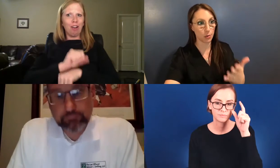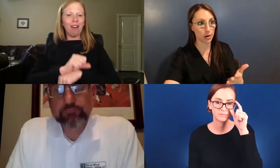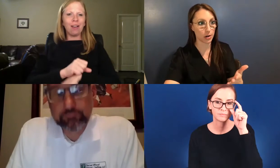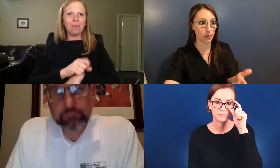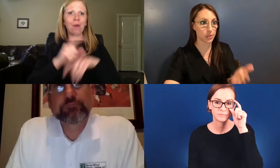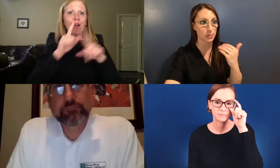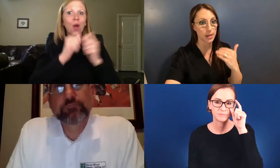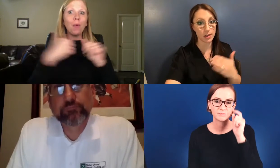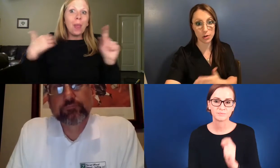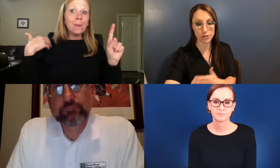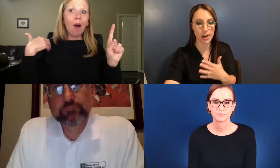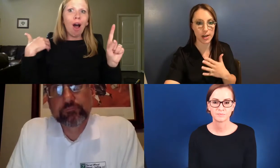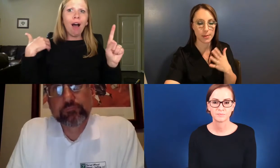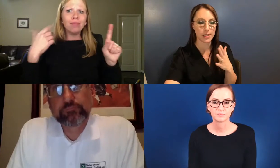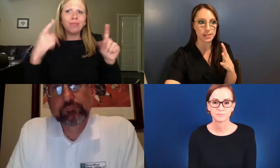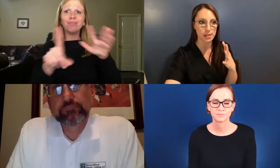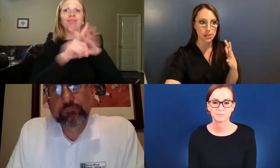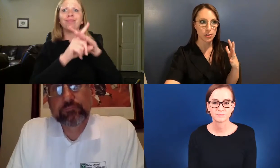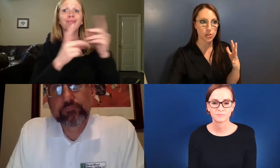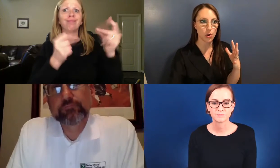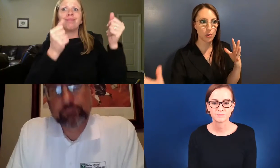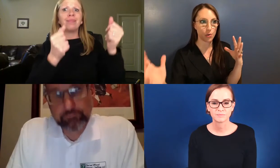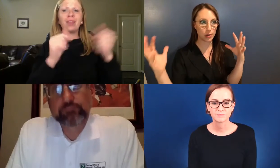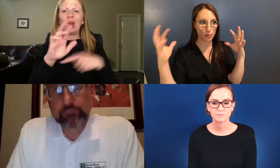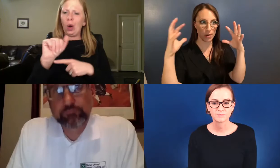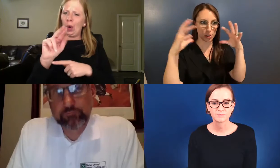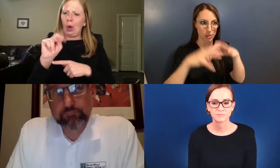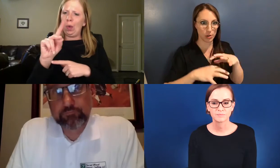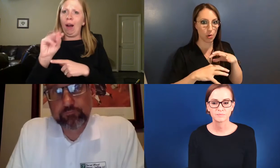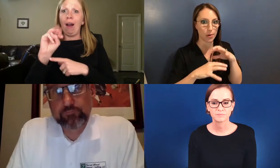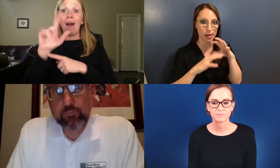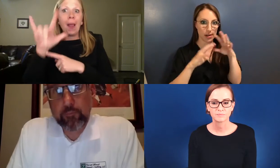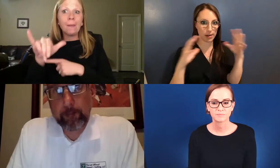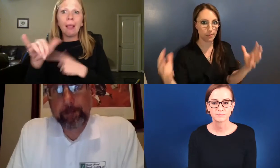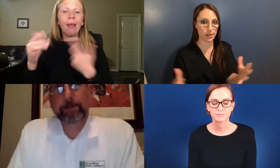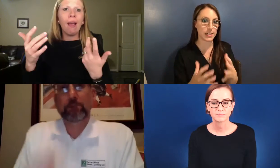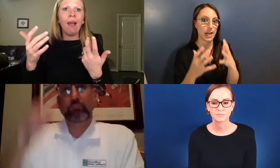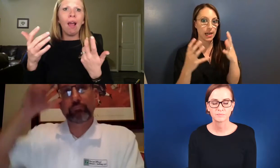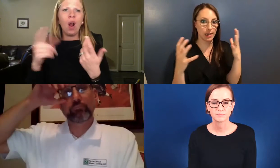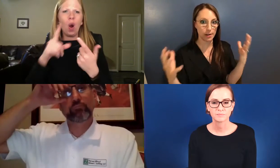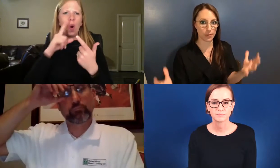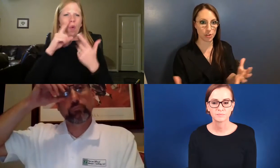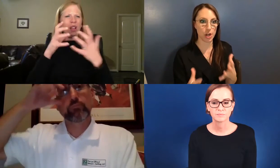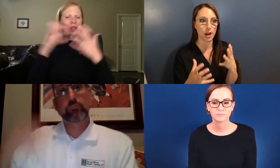or going to a meeting or a training. I mean, it's so much incorporated in every day of the job